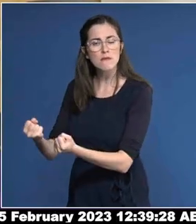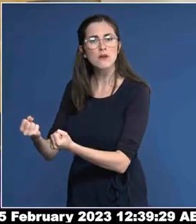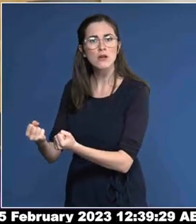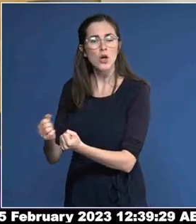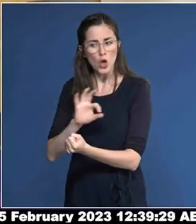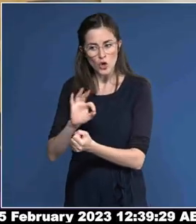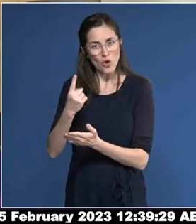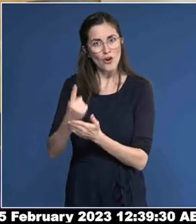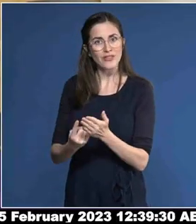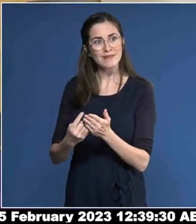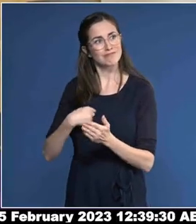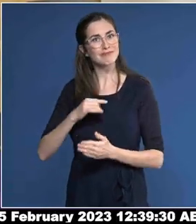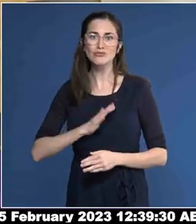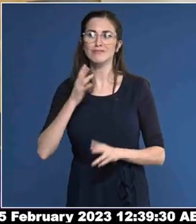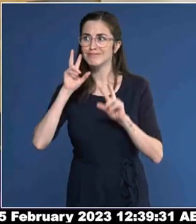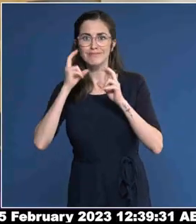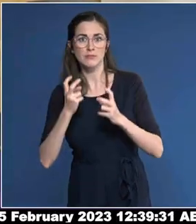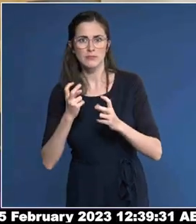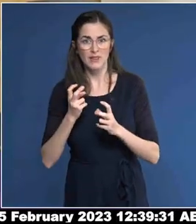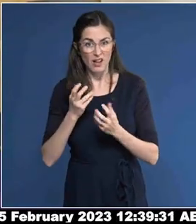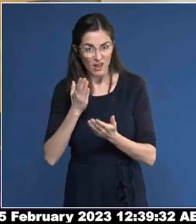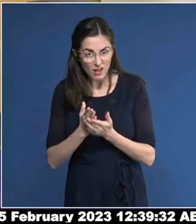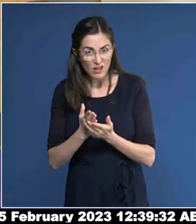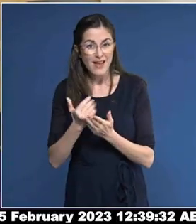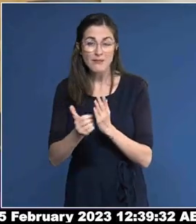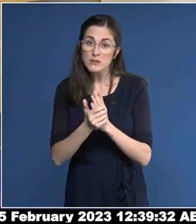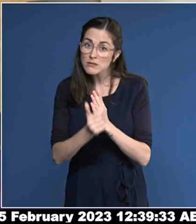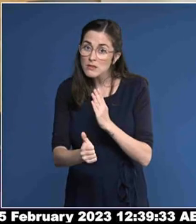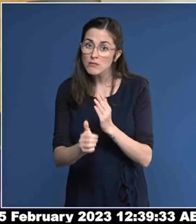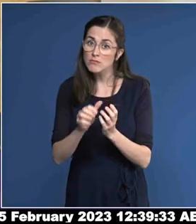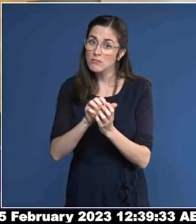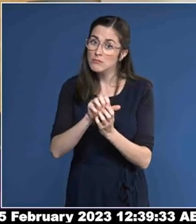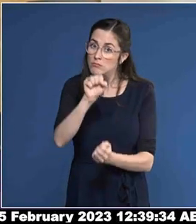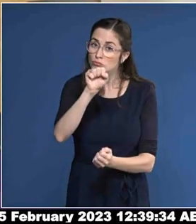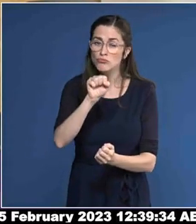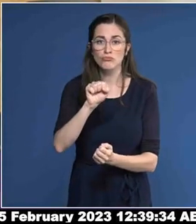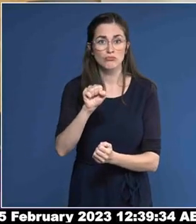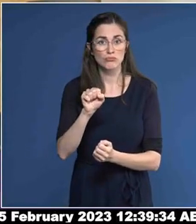in human rights? How do you link the members of your board who are lawyers or accountants